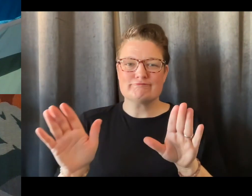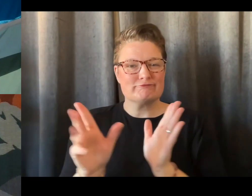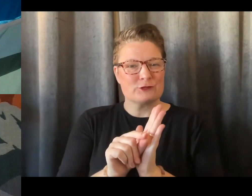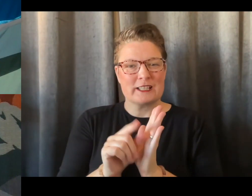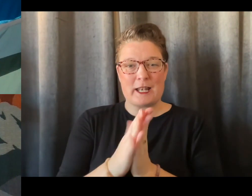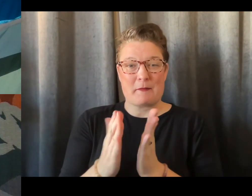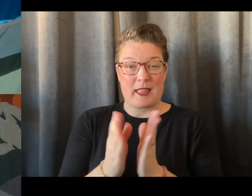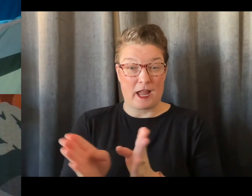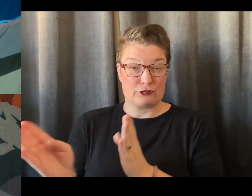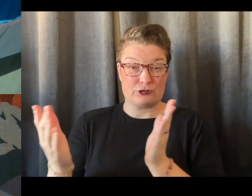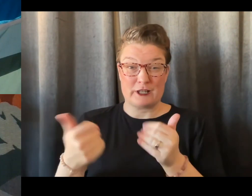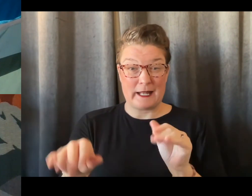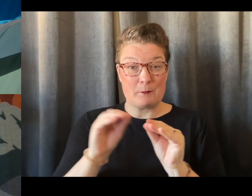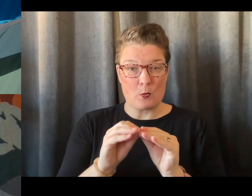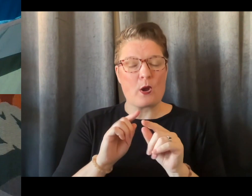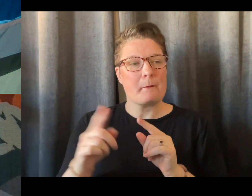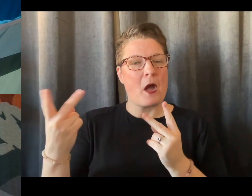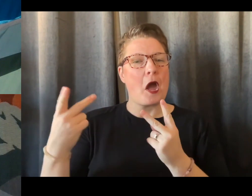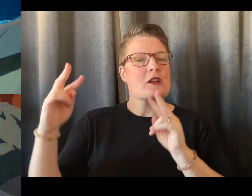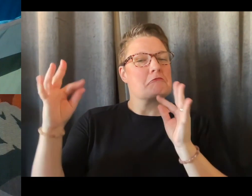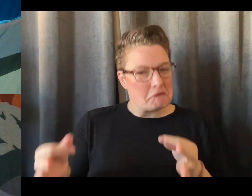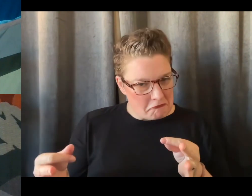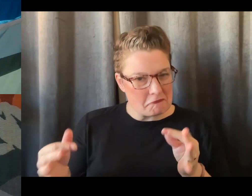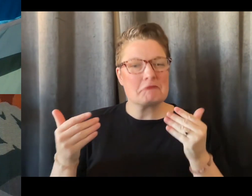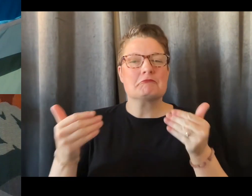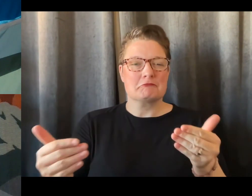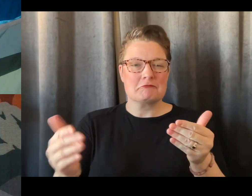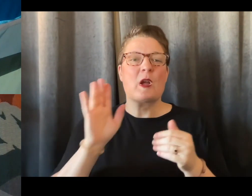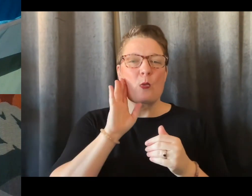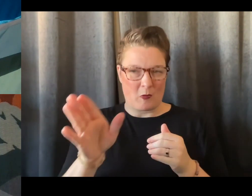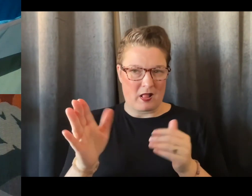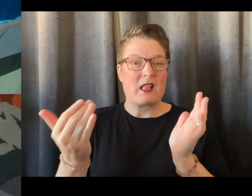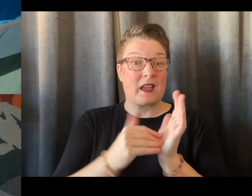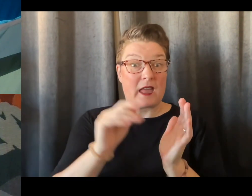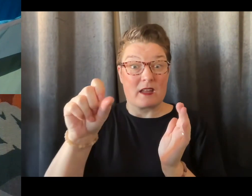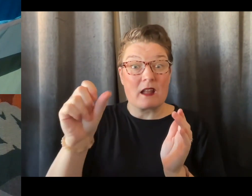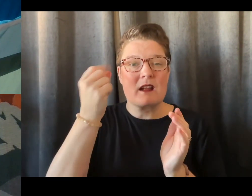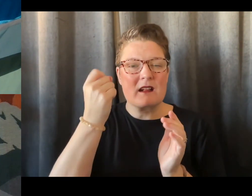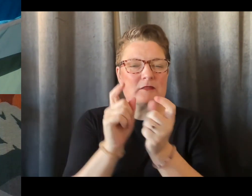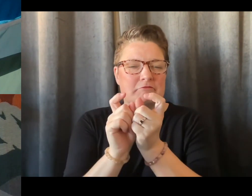we actually decided to do it a modified version of the planner this year.